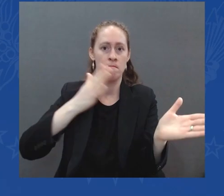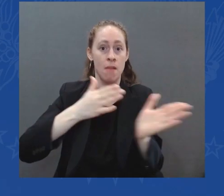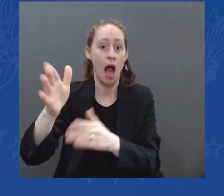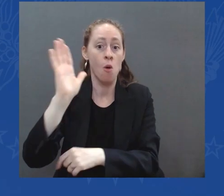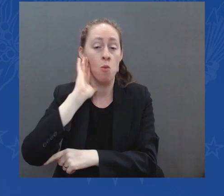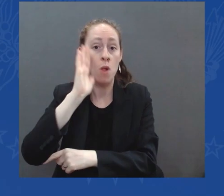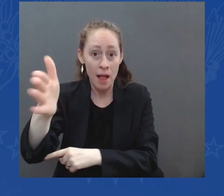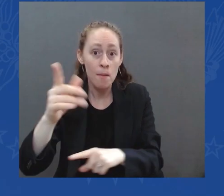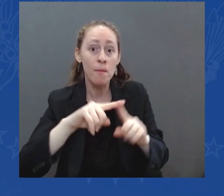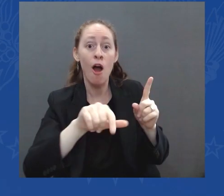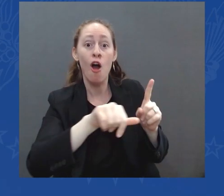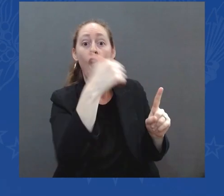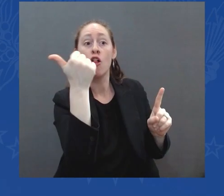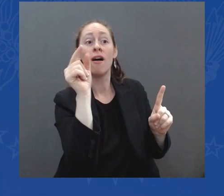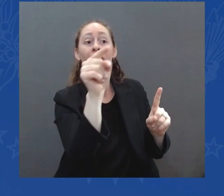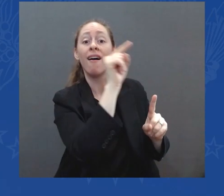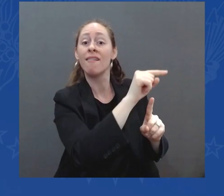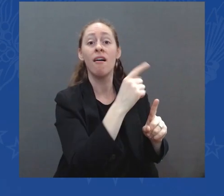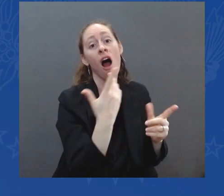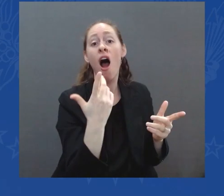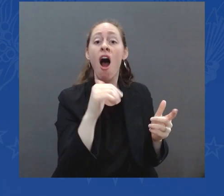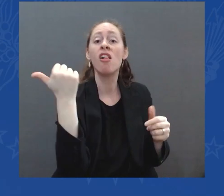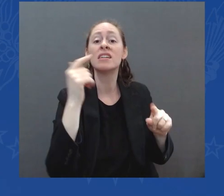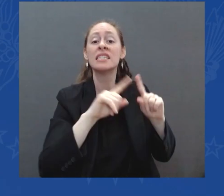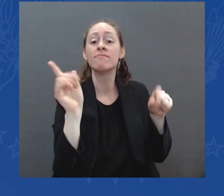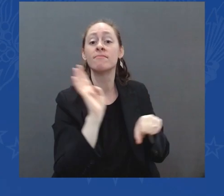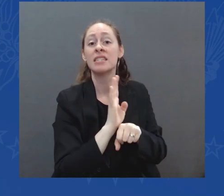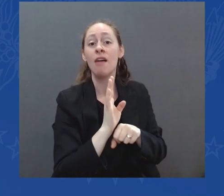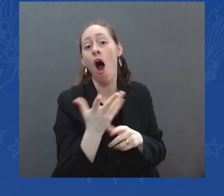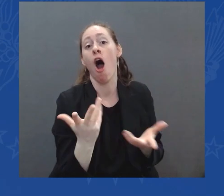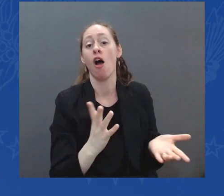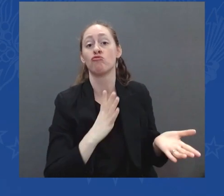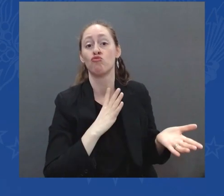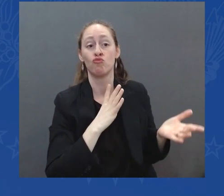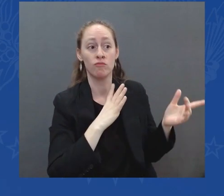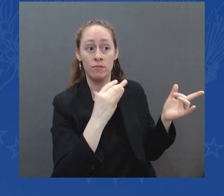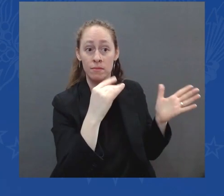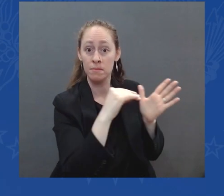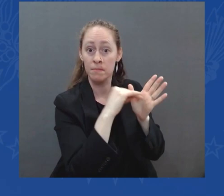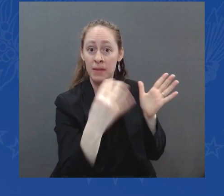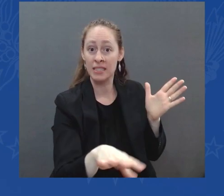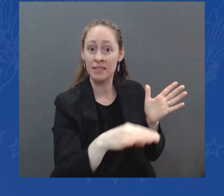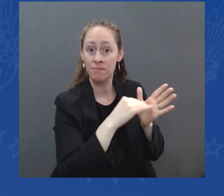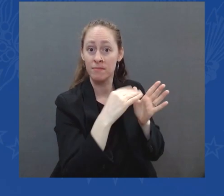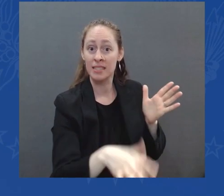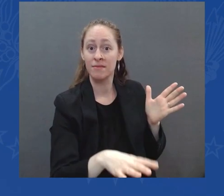One CEO even acknowledged that they don't care if the price of a barrel of oil goes to $200 a barrel.